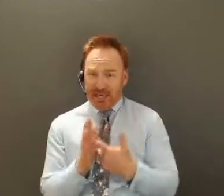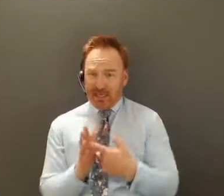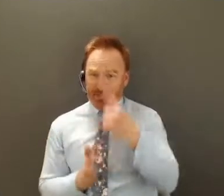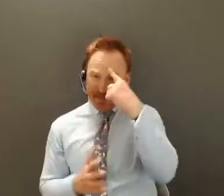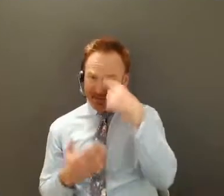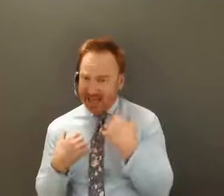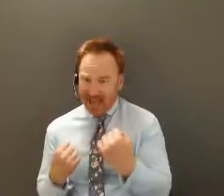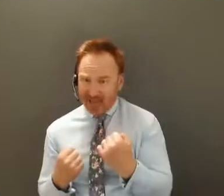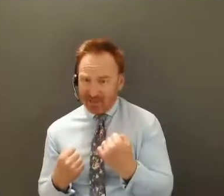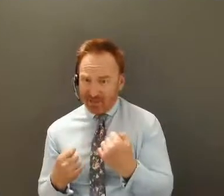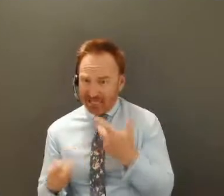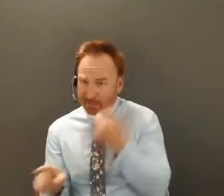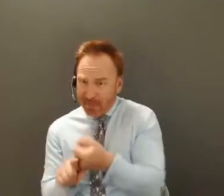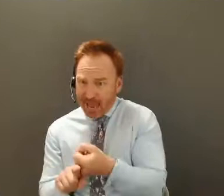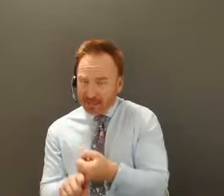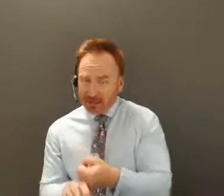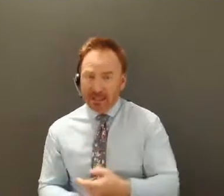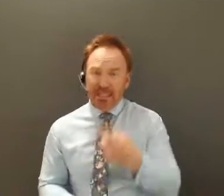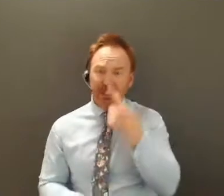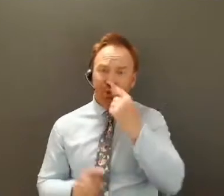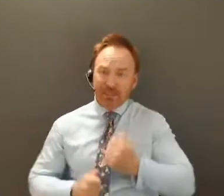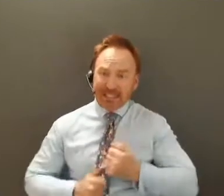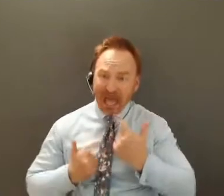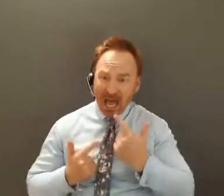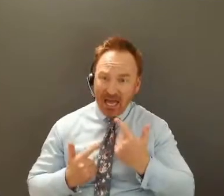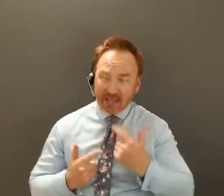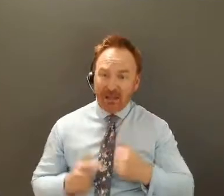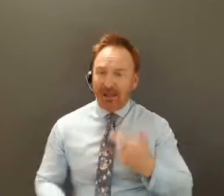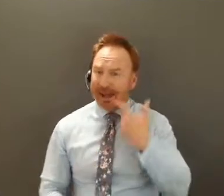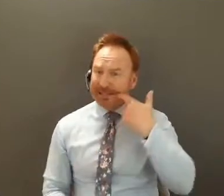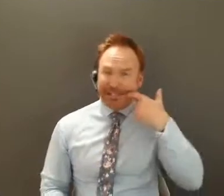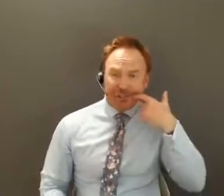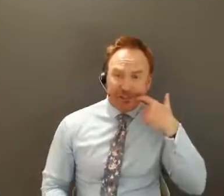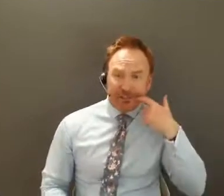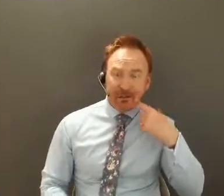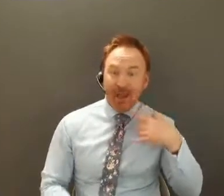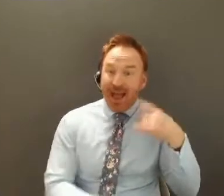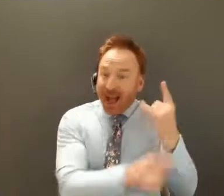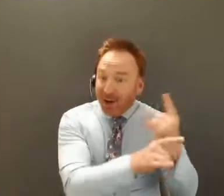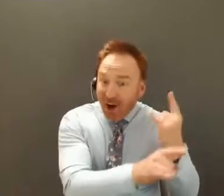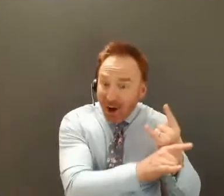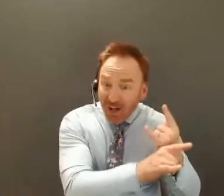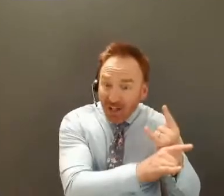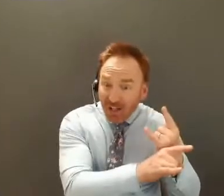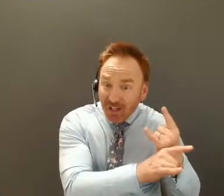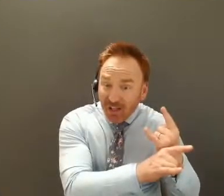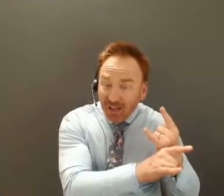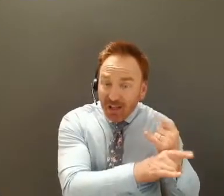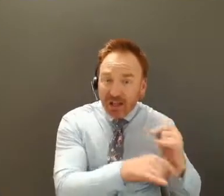medical community than political expediency or bowing to pressure